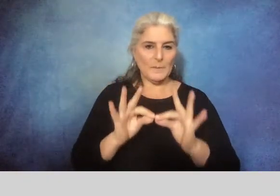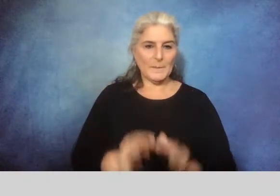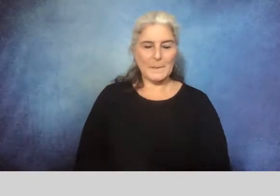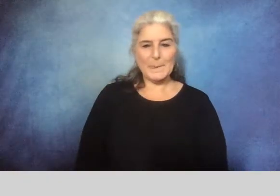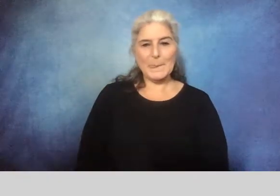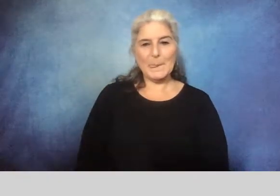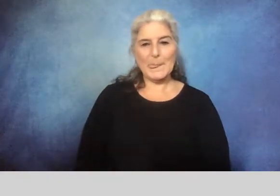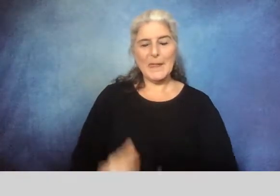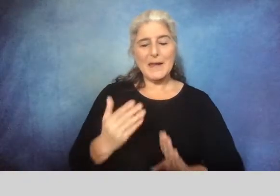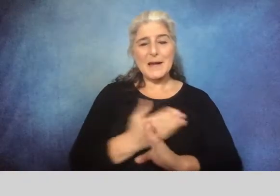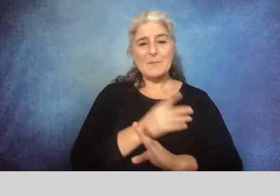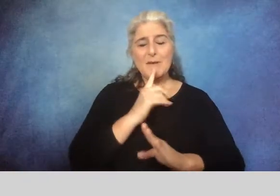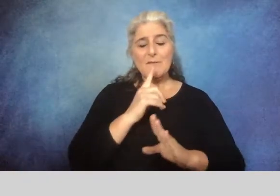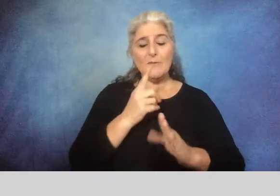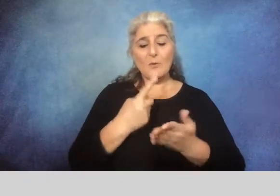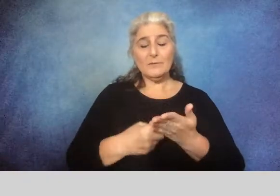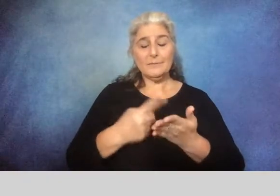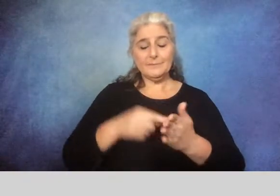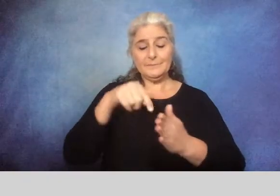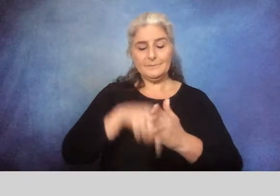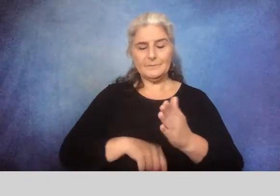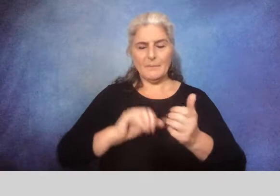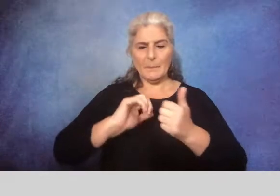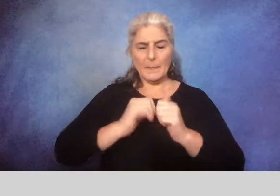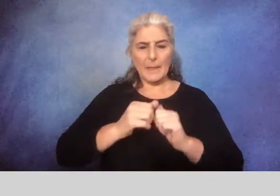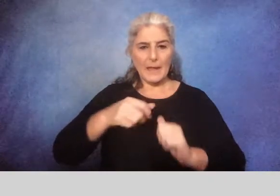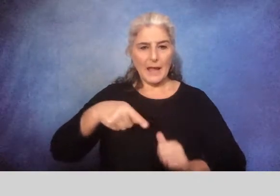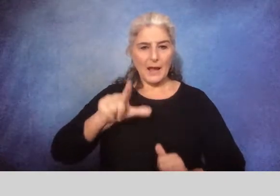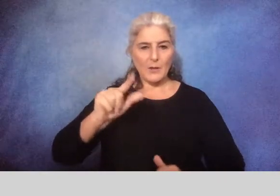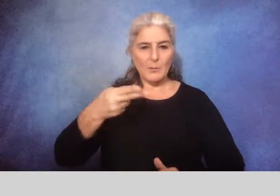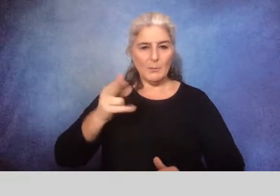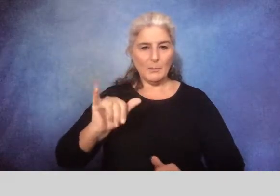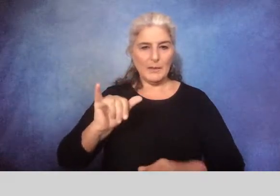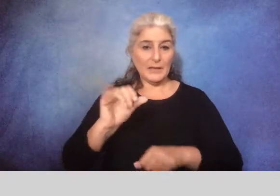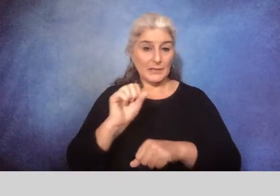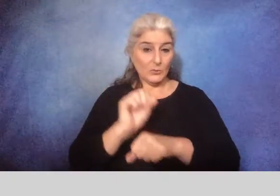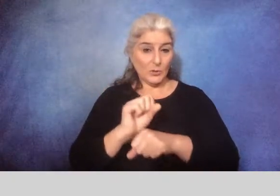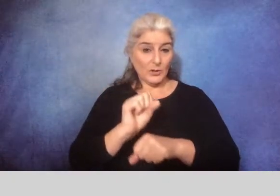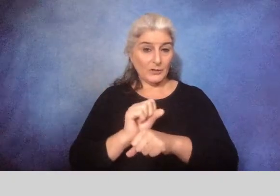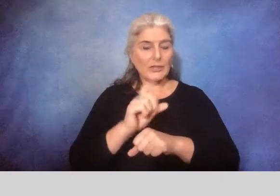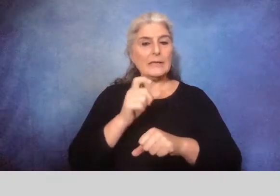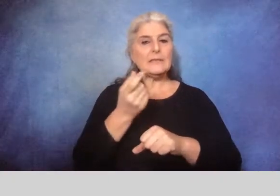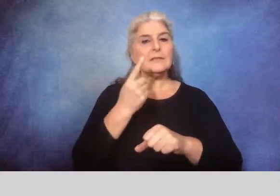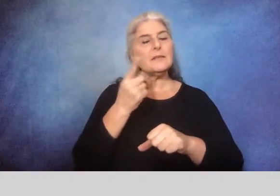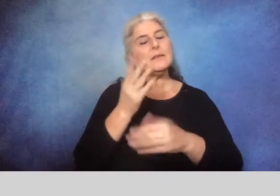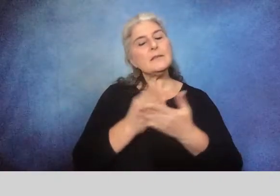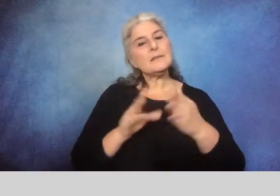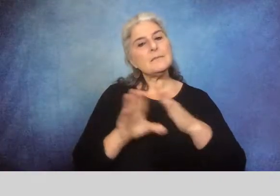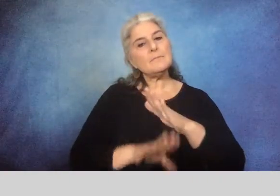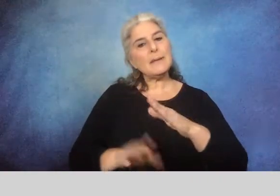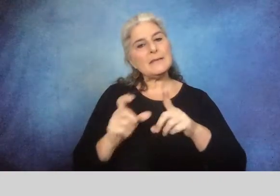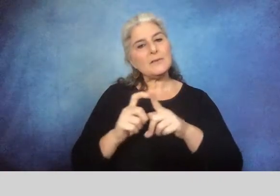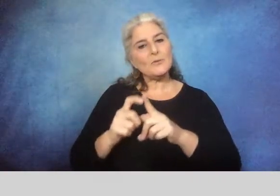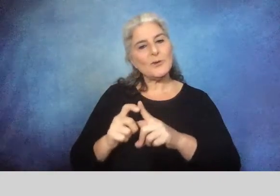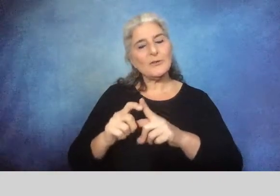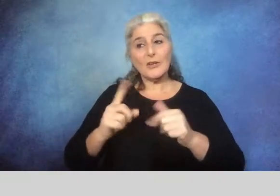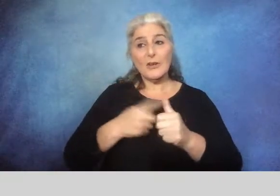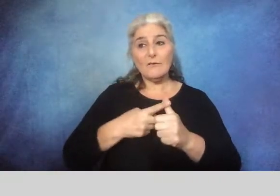So before getting into how pluggy works, we need to understand some basic terminologies. The first terminology is host program.